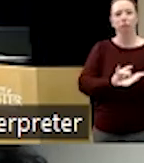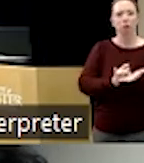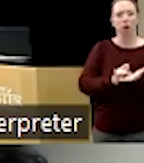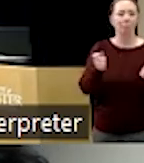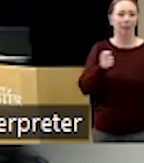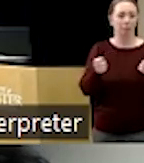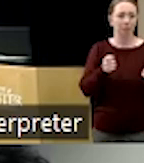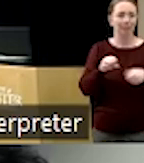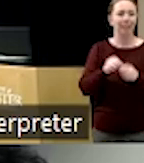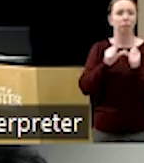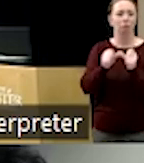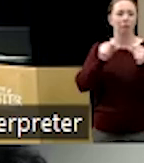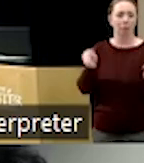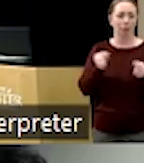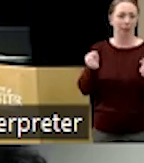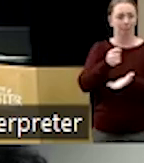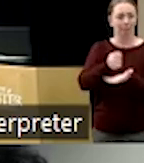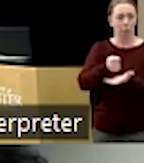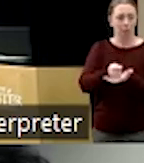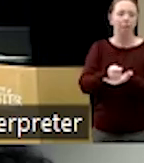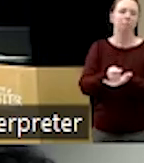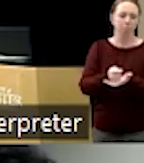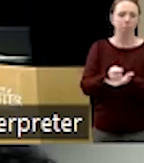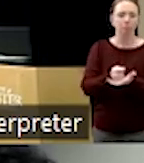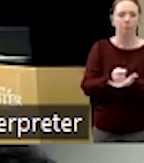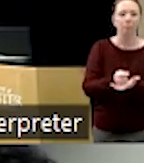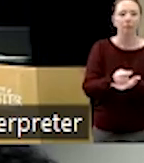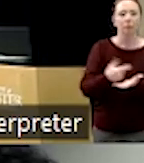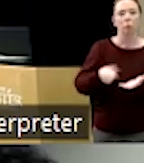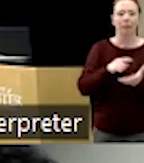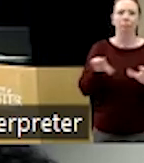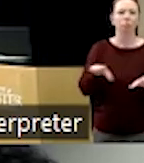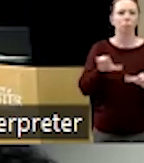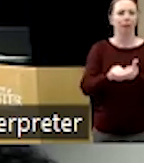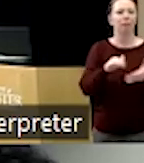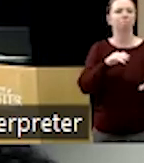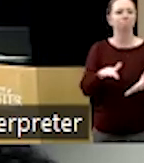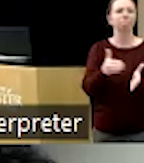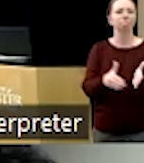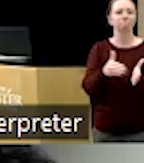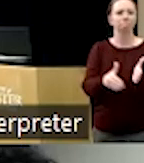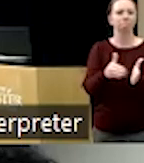chronic pain therapy and because we are routinely doing this especially for Duloxetine you have